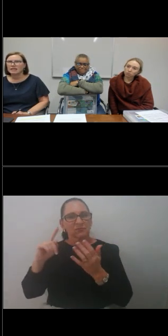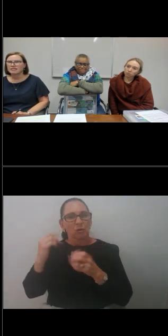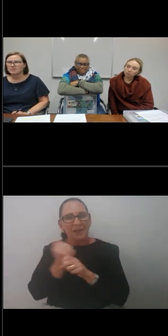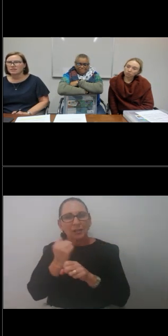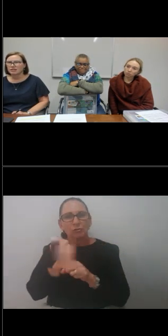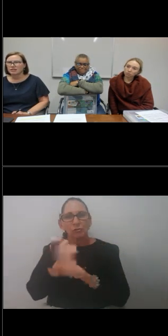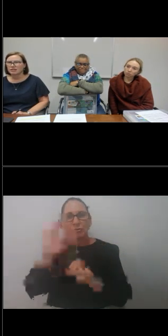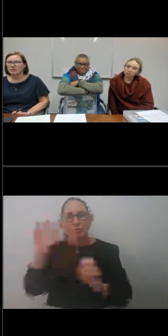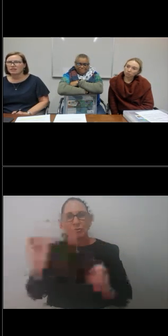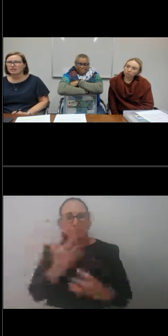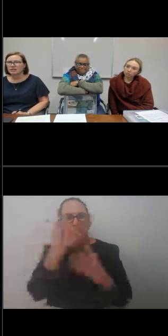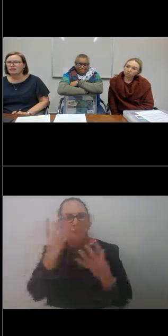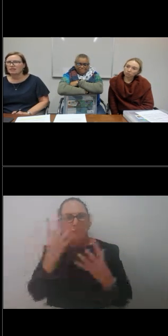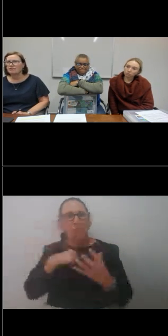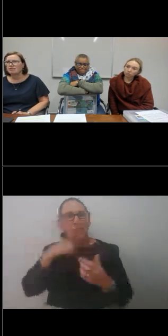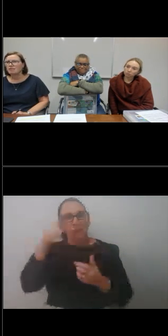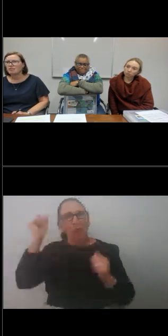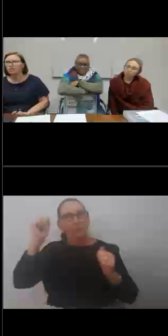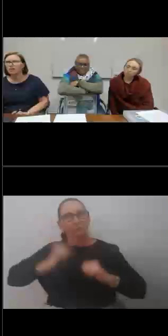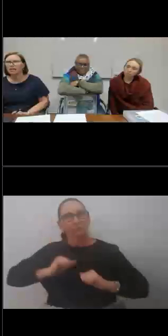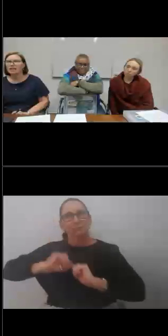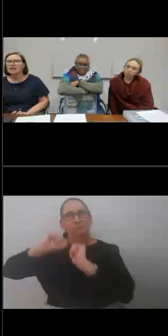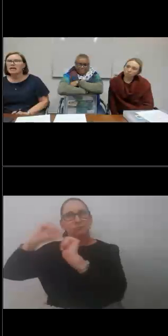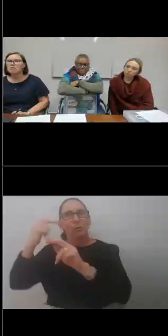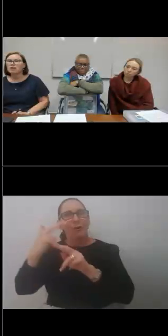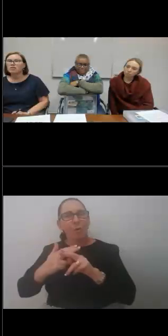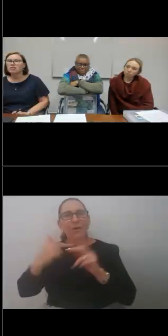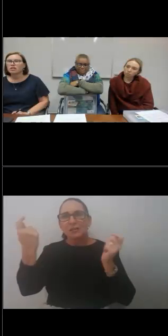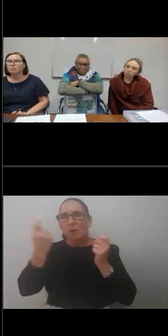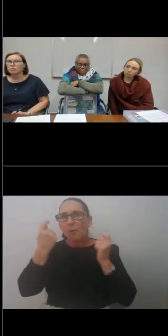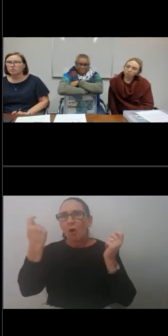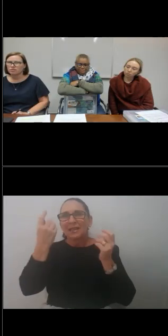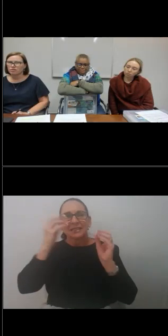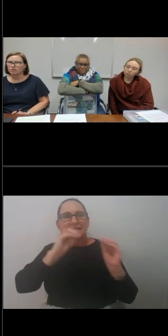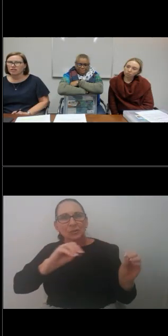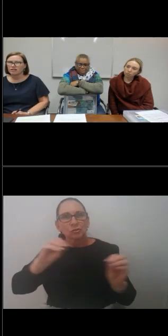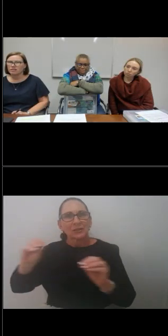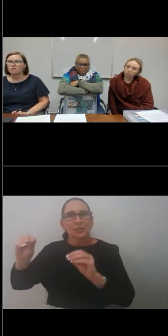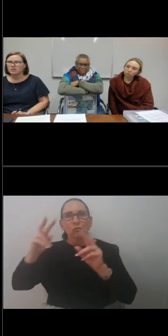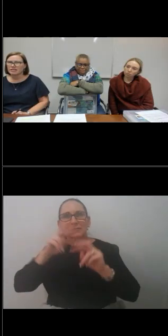of ceremony teaching research and learning and we acknowledge the important role that First Nations